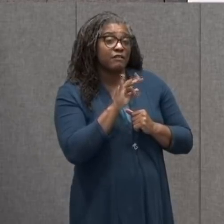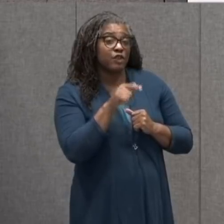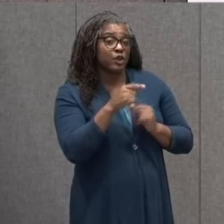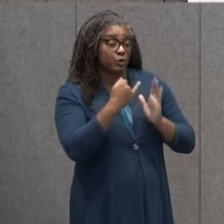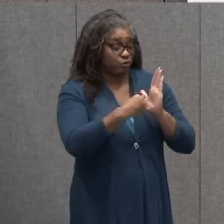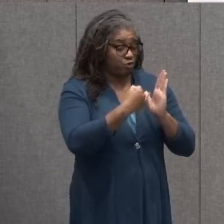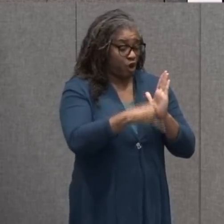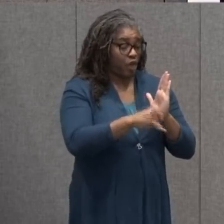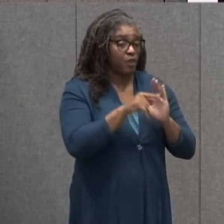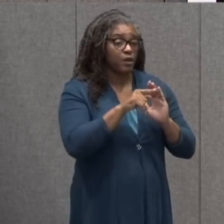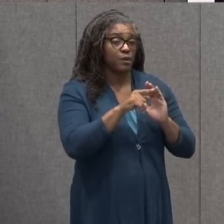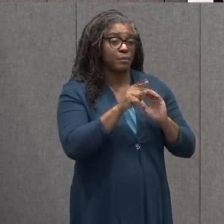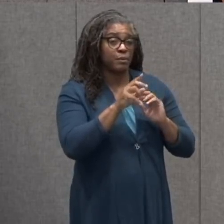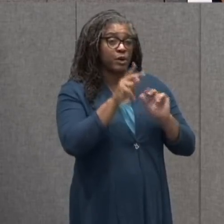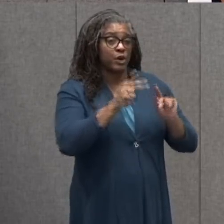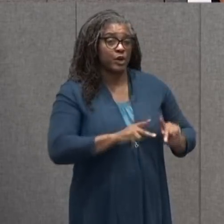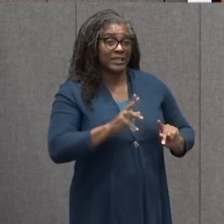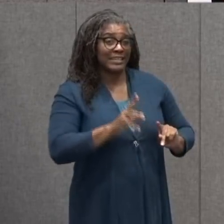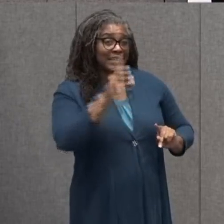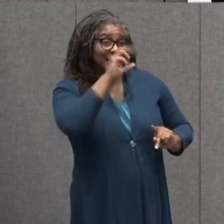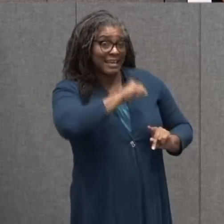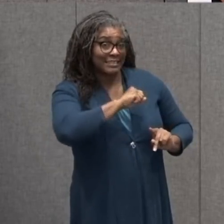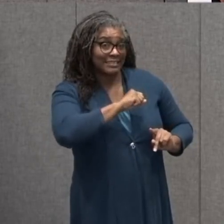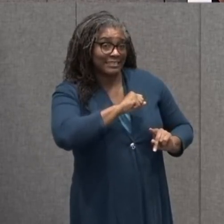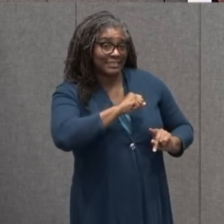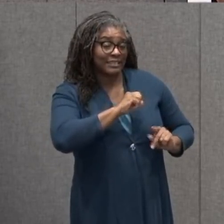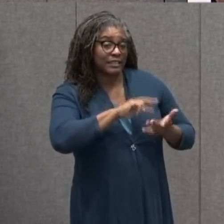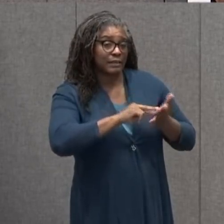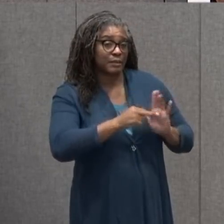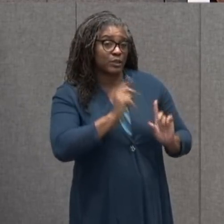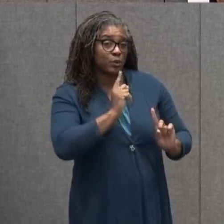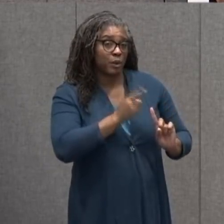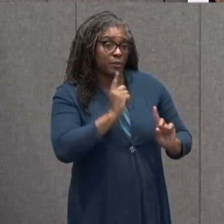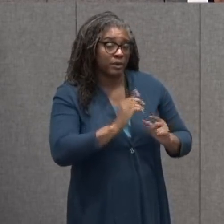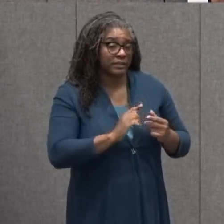a synonym for that word, two points.